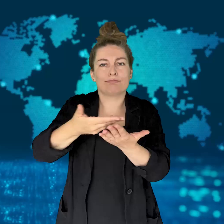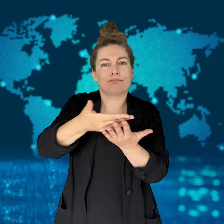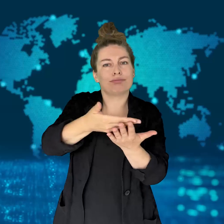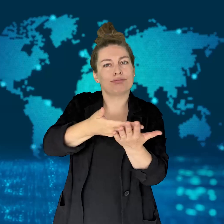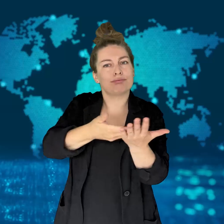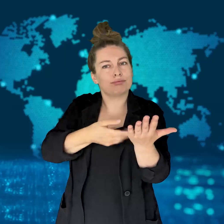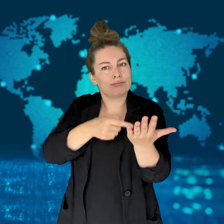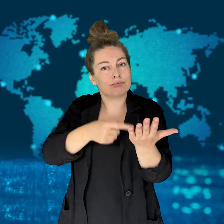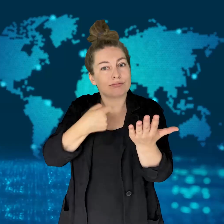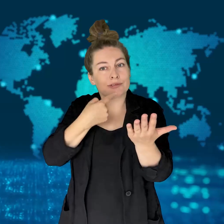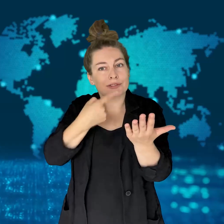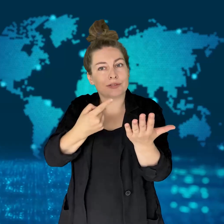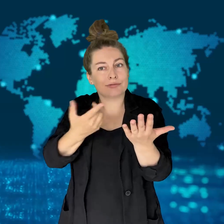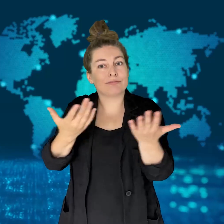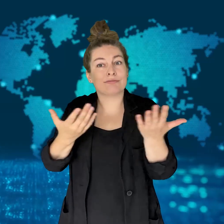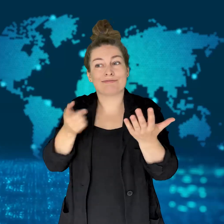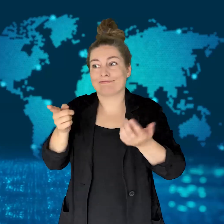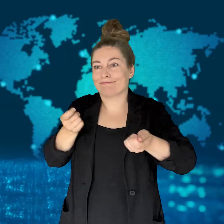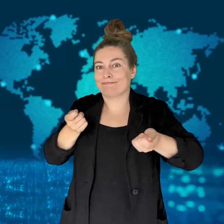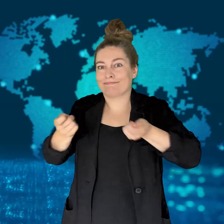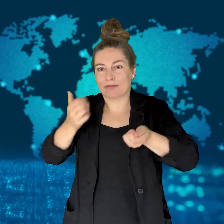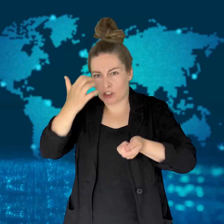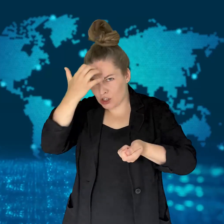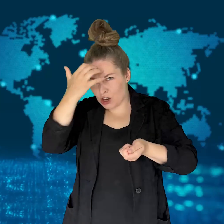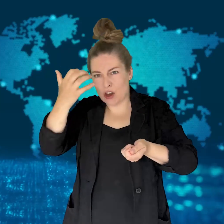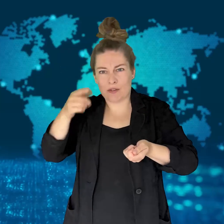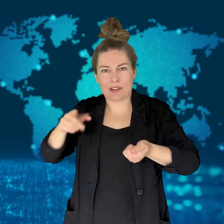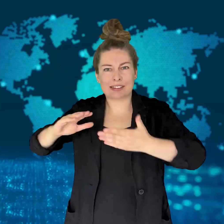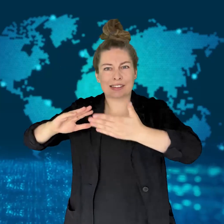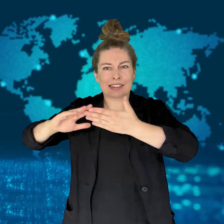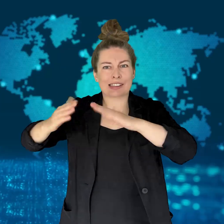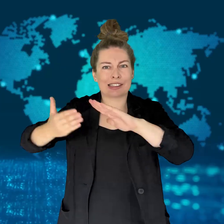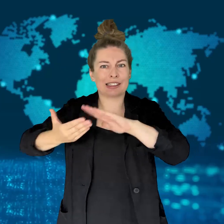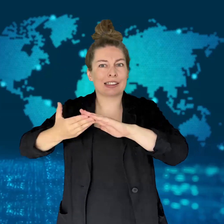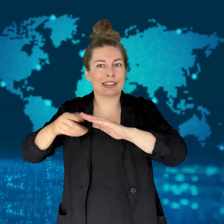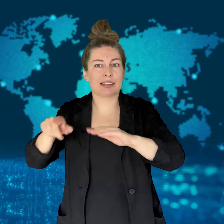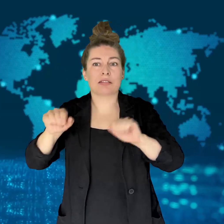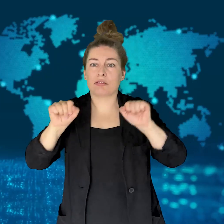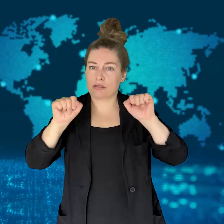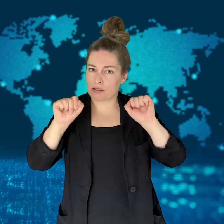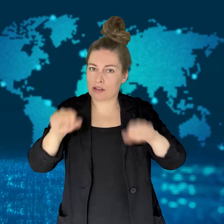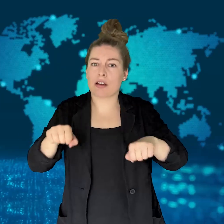enforce laws against people sleeping in public places.